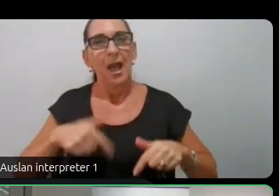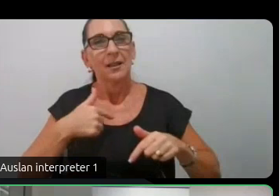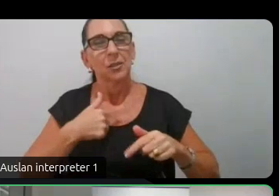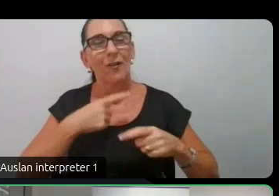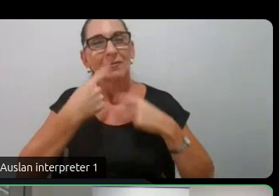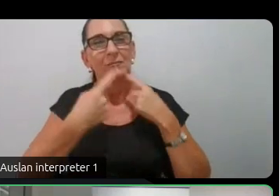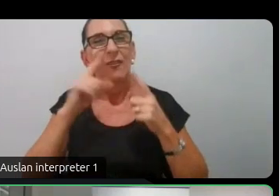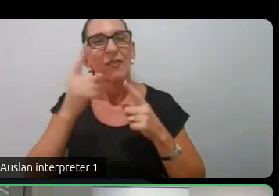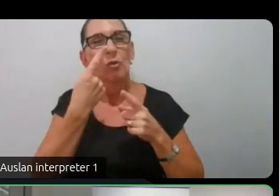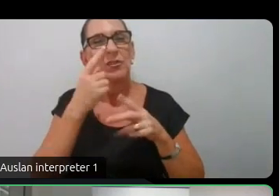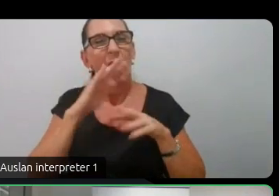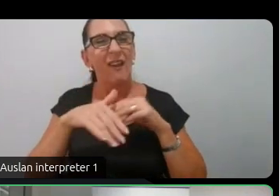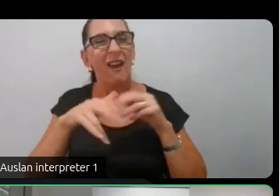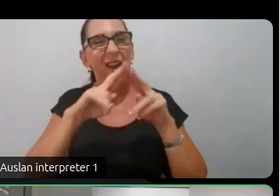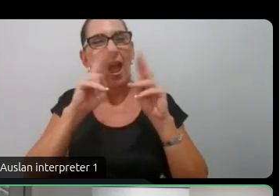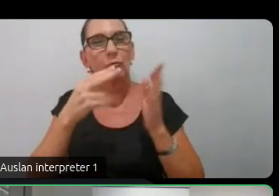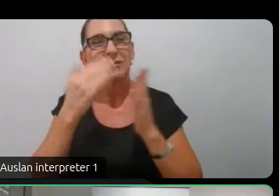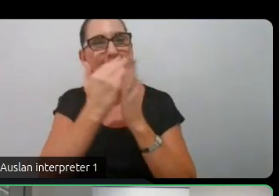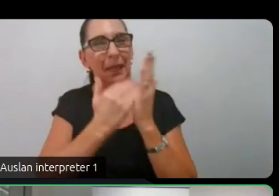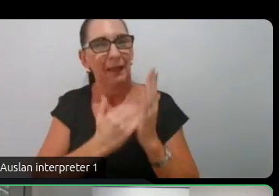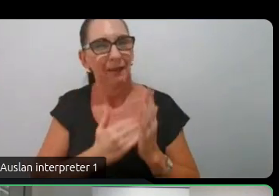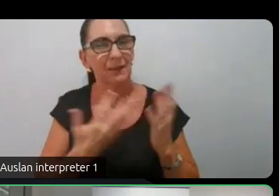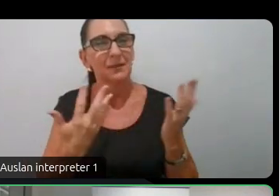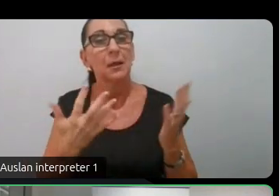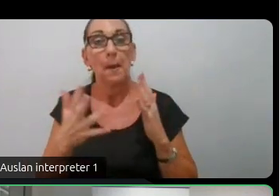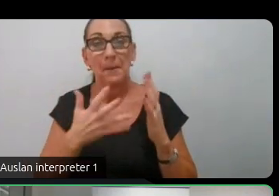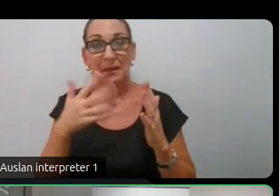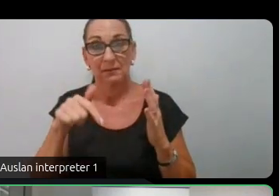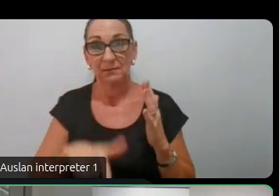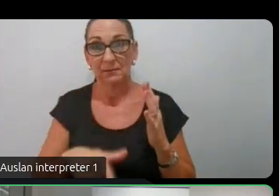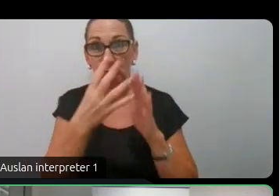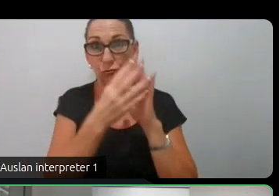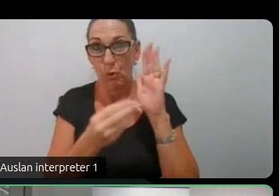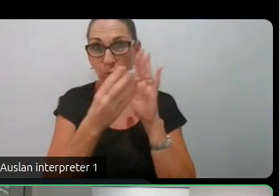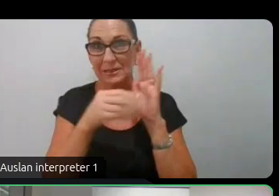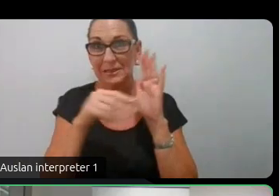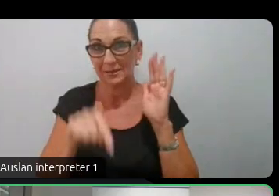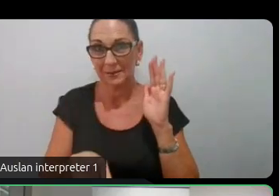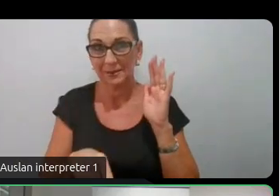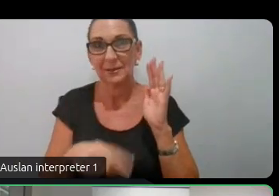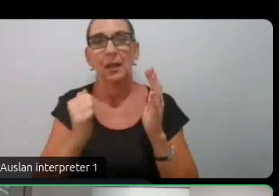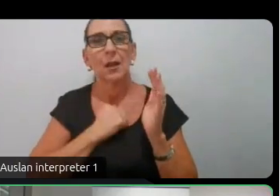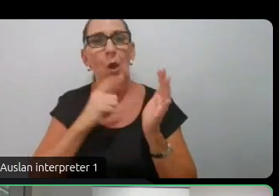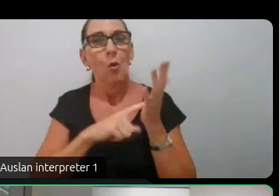with you all. So firstly, this webinar is being recorded and the laws and content are accurate as